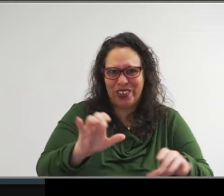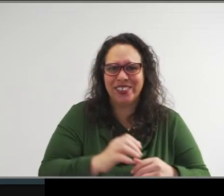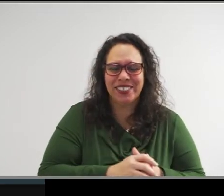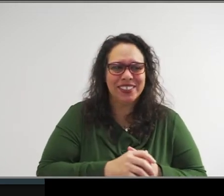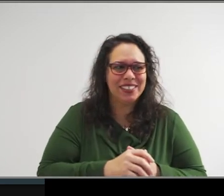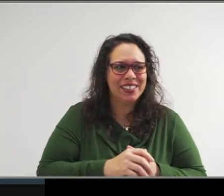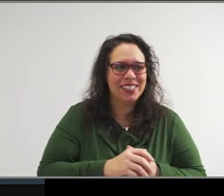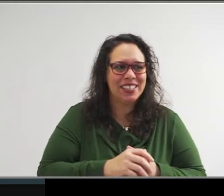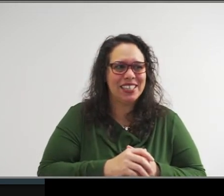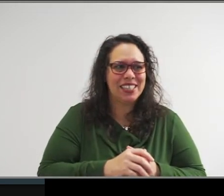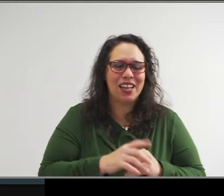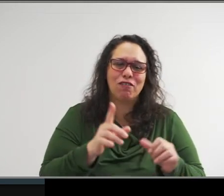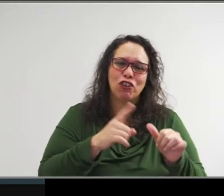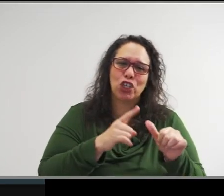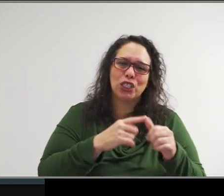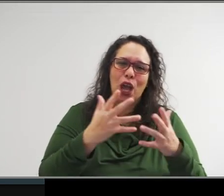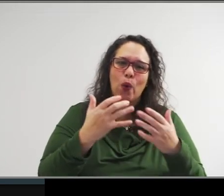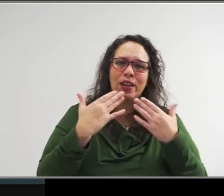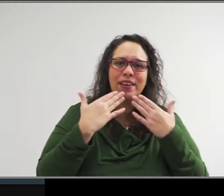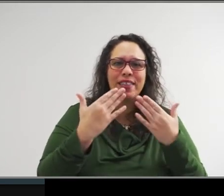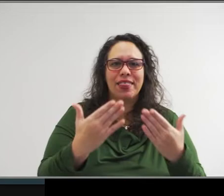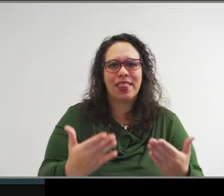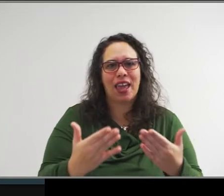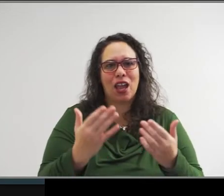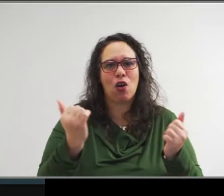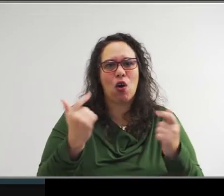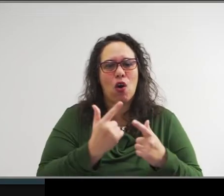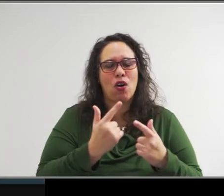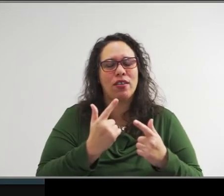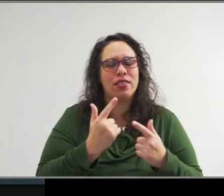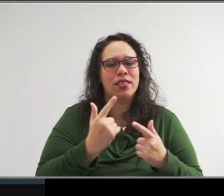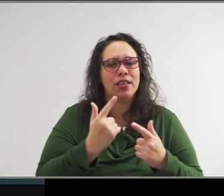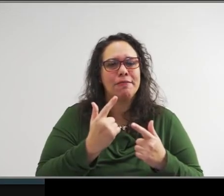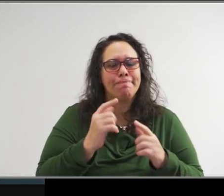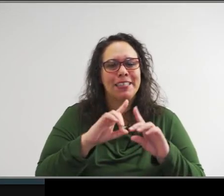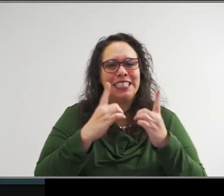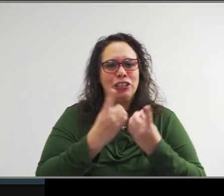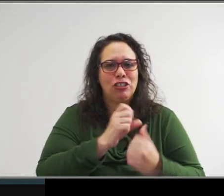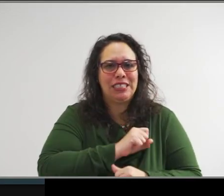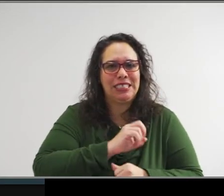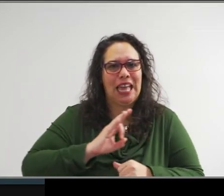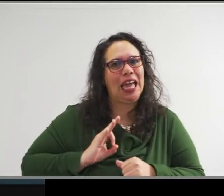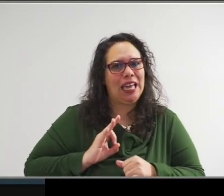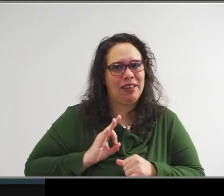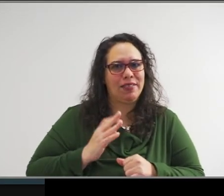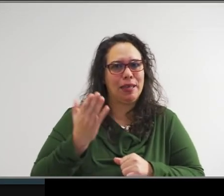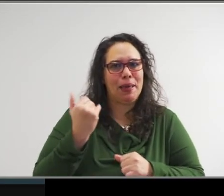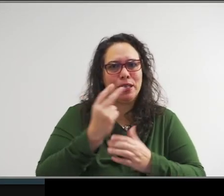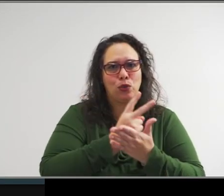but I first just wanted to thank all of the district staff over the past two weeks.